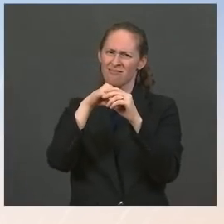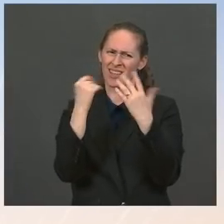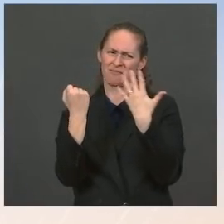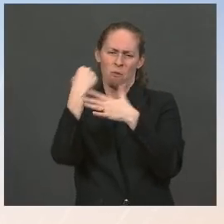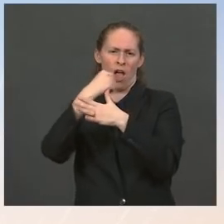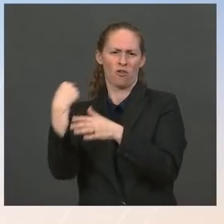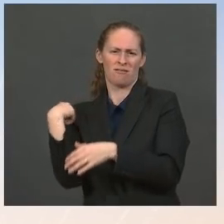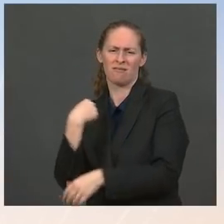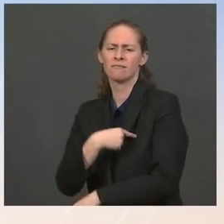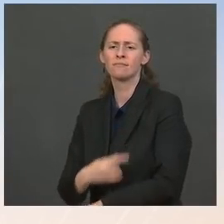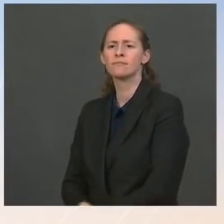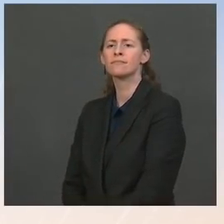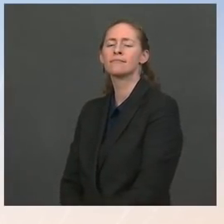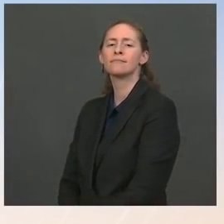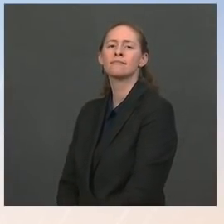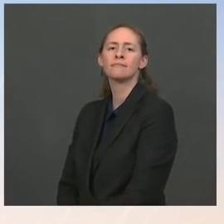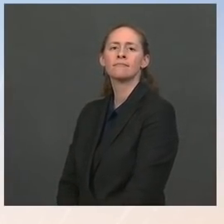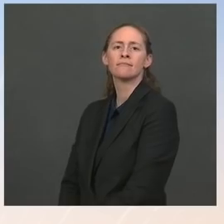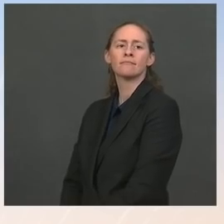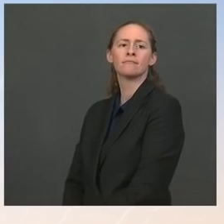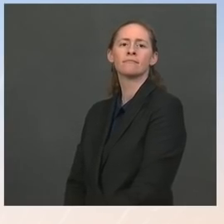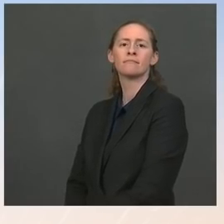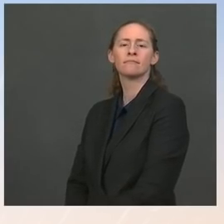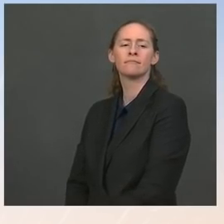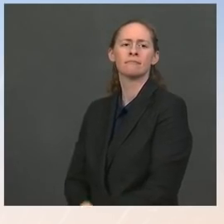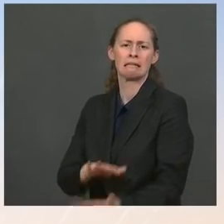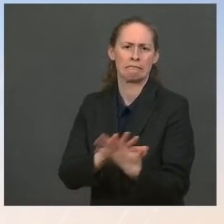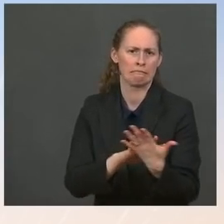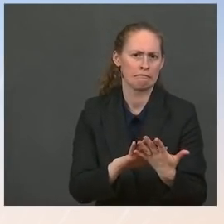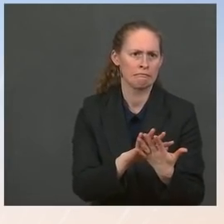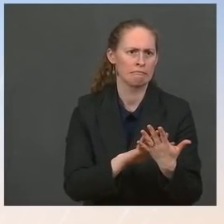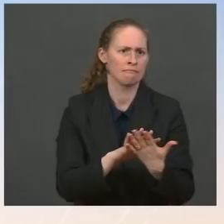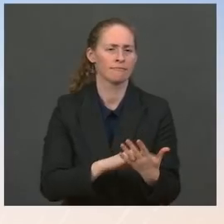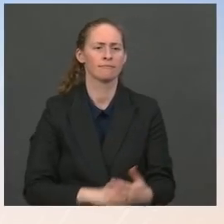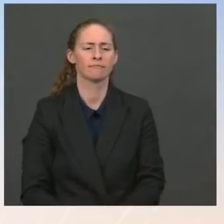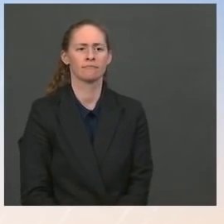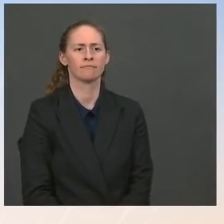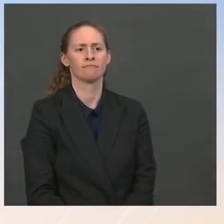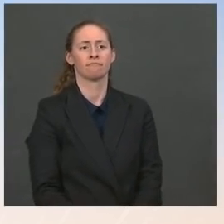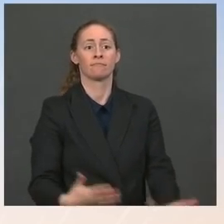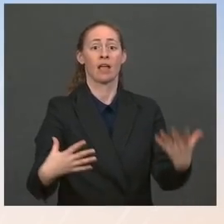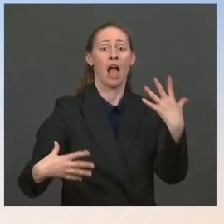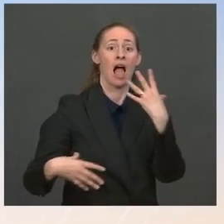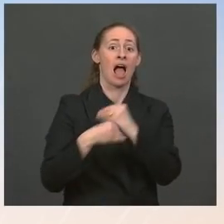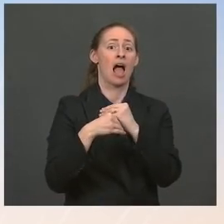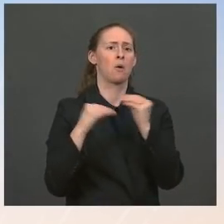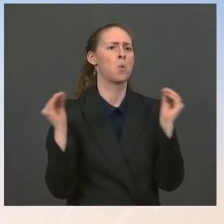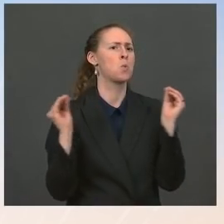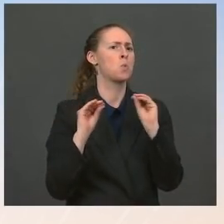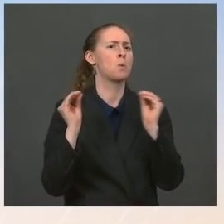on Wednesday when he's in Baltimore? Ms. Jean-Pierre: I don't have anything to preview for you. Hopefully we'll have something tomorrow to preview for the next day,